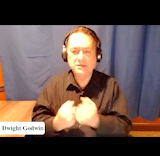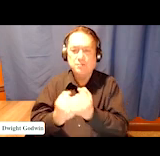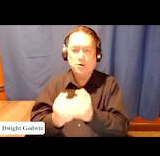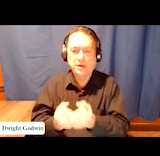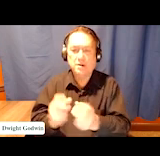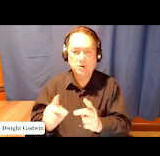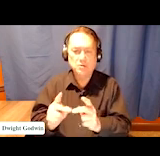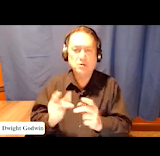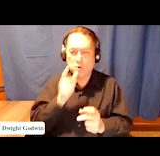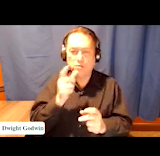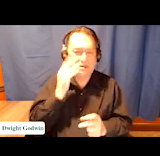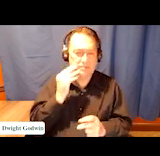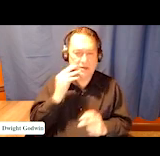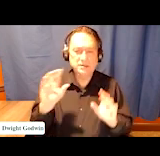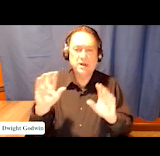then it could work,